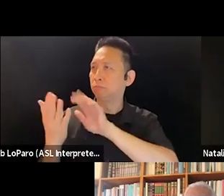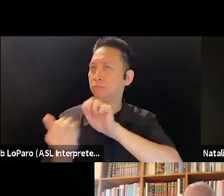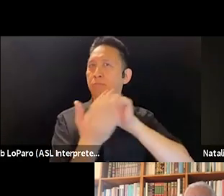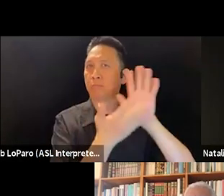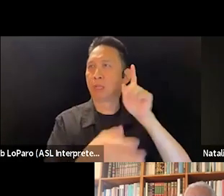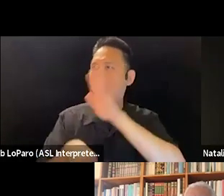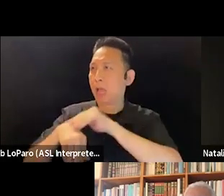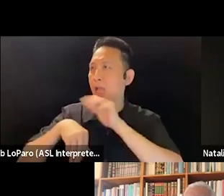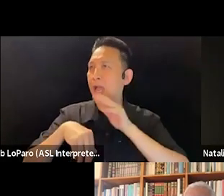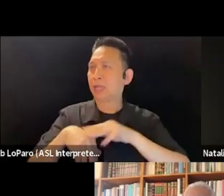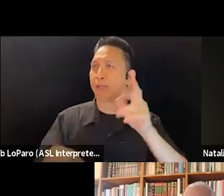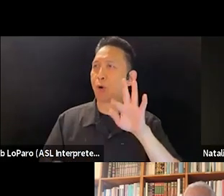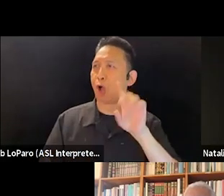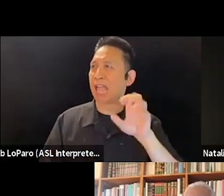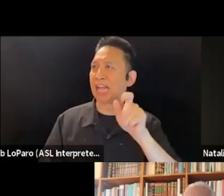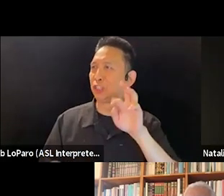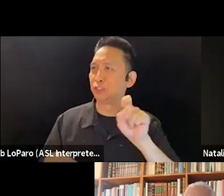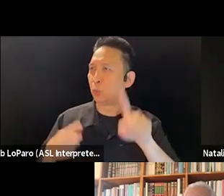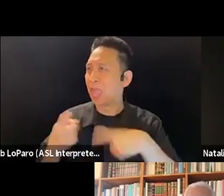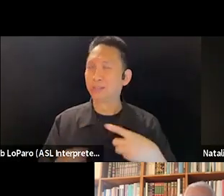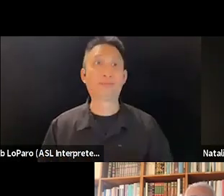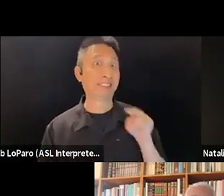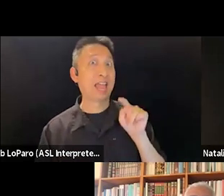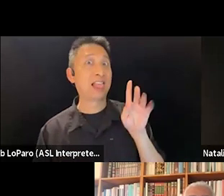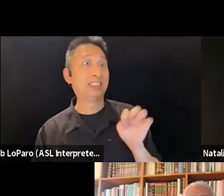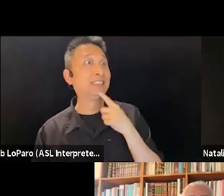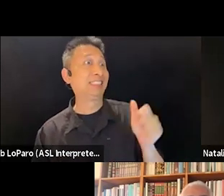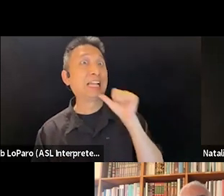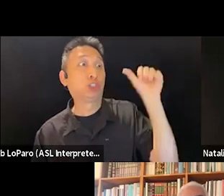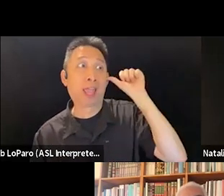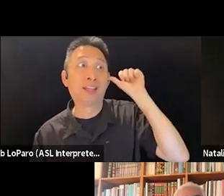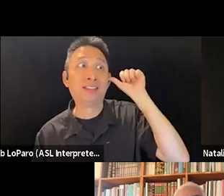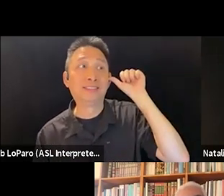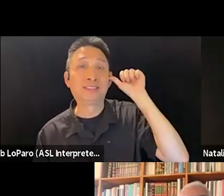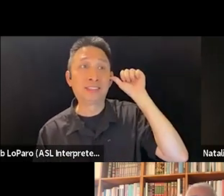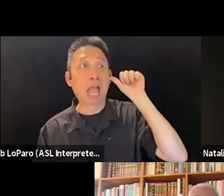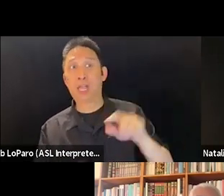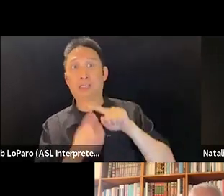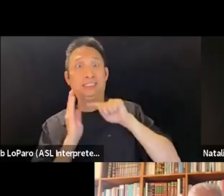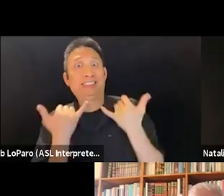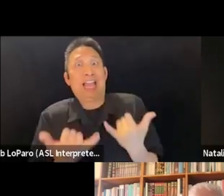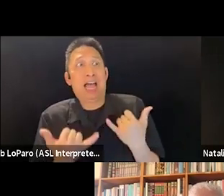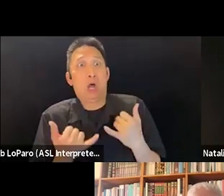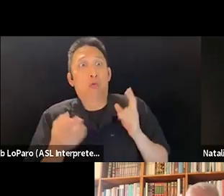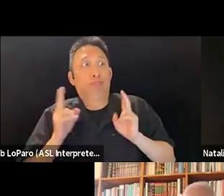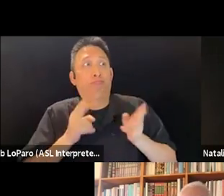Yesterday? Only because, no you never lose anything. You lose nothing by finding out what they're looking for.